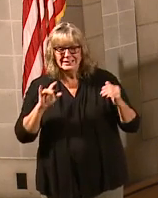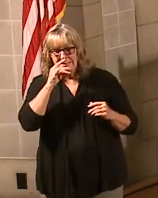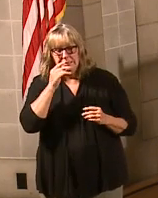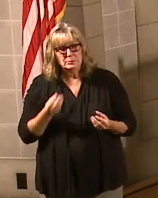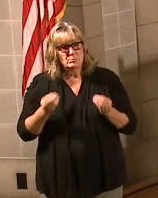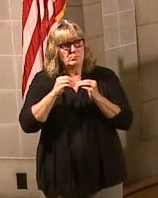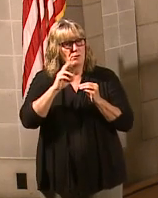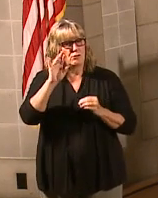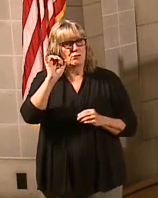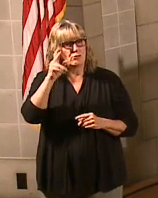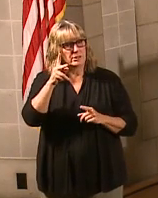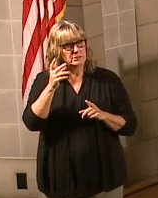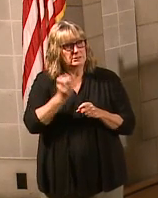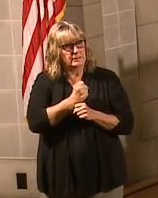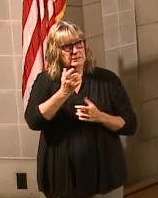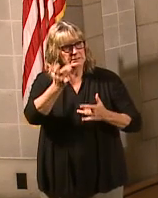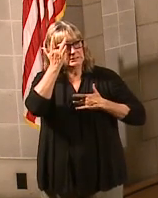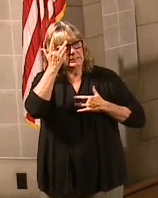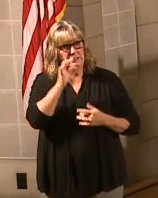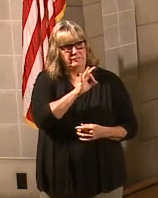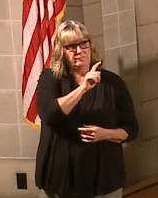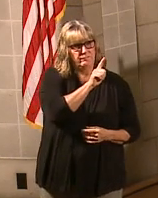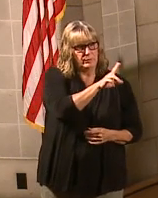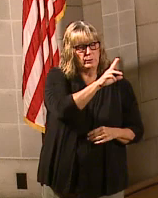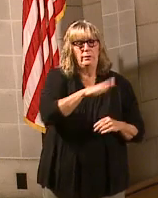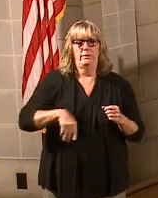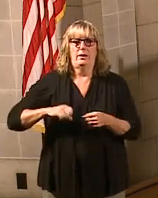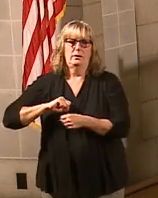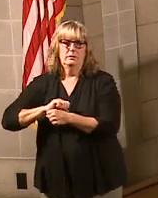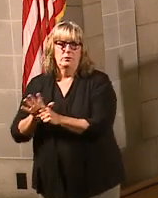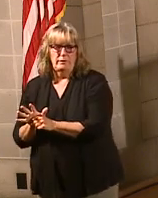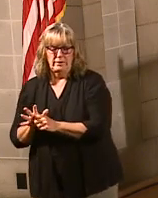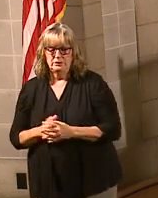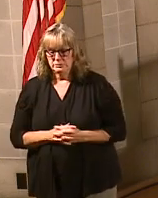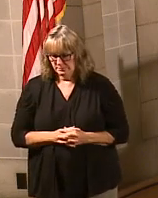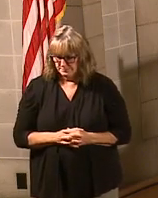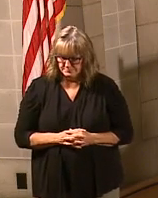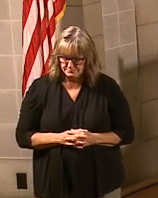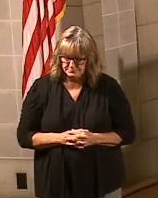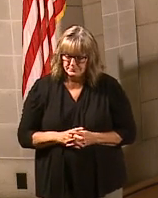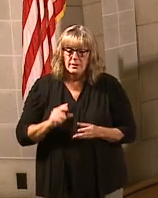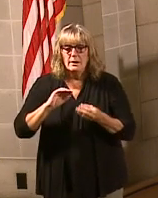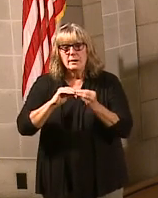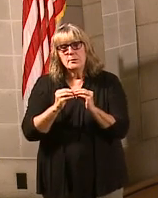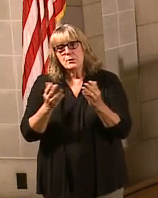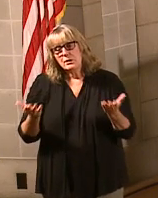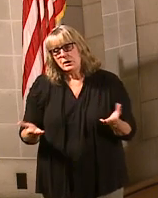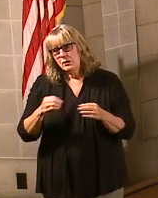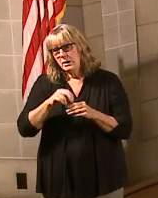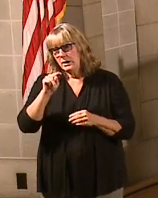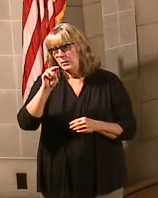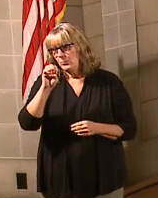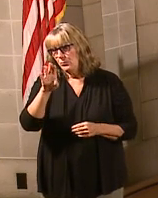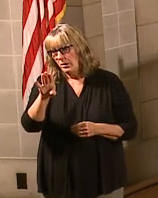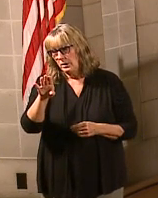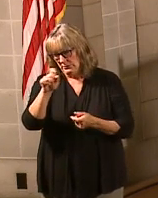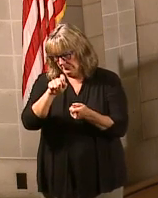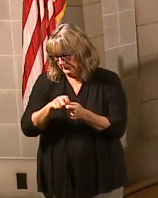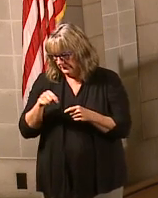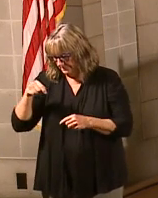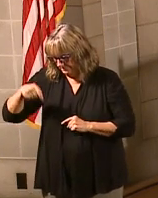JANUARY 1ST-AUGUST 21ST-IS 385.